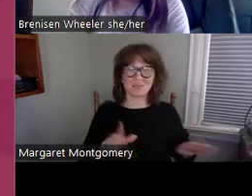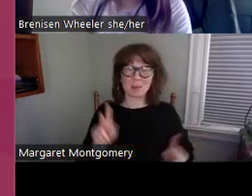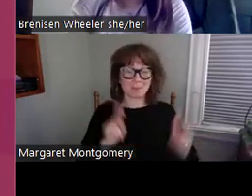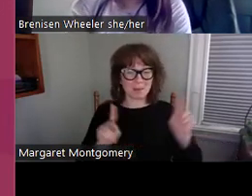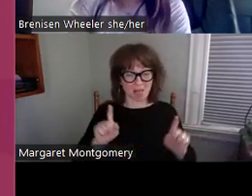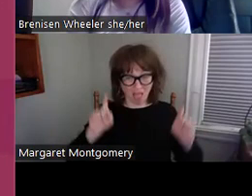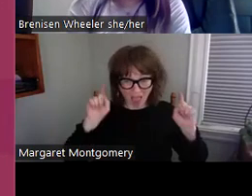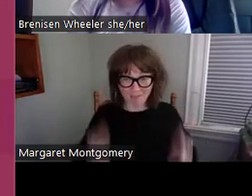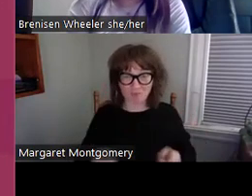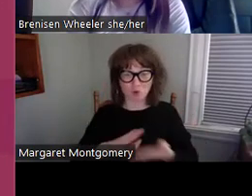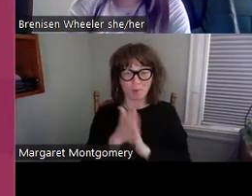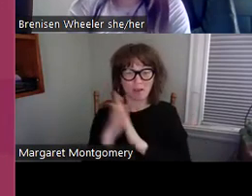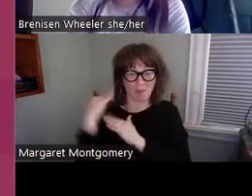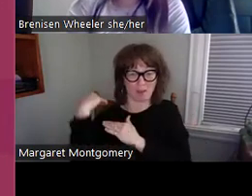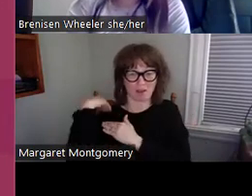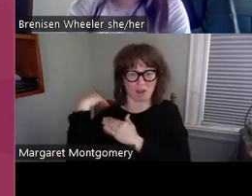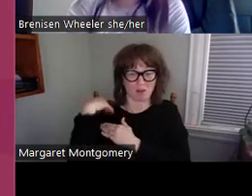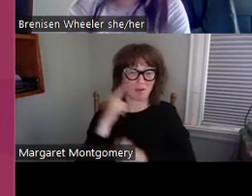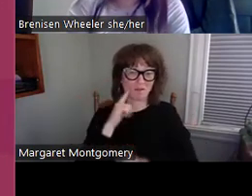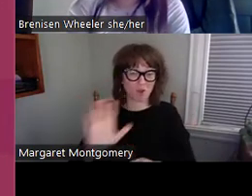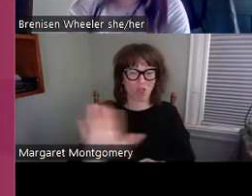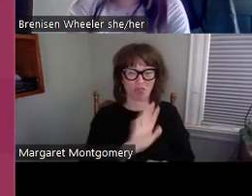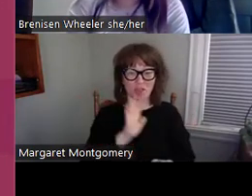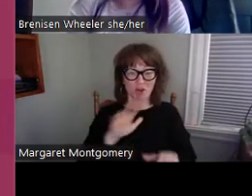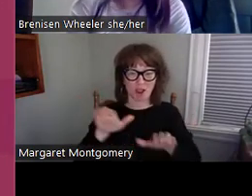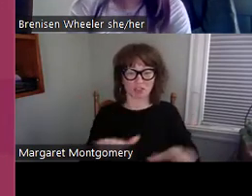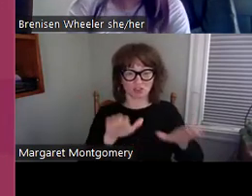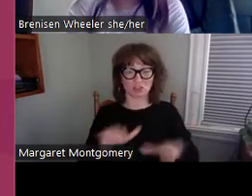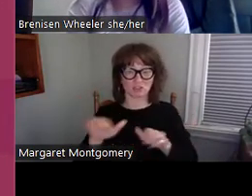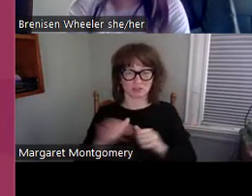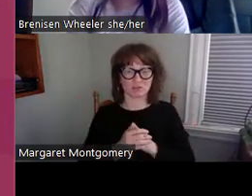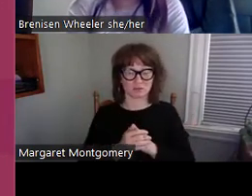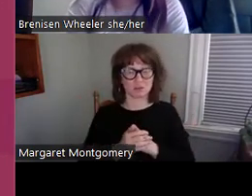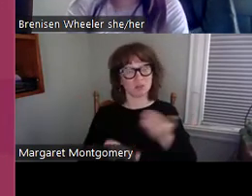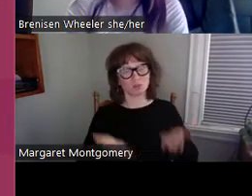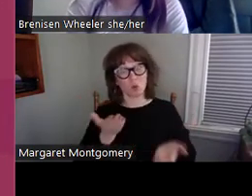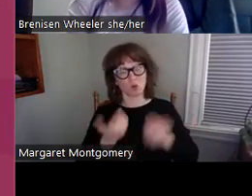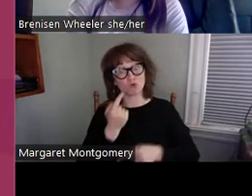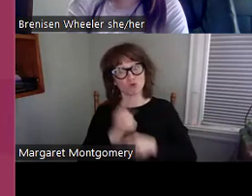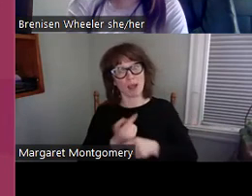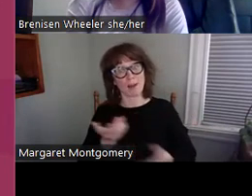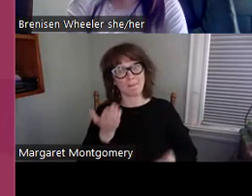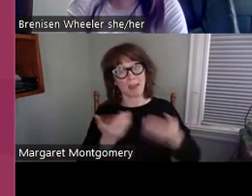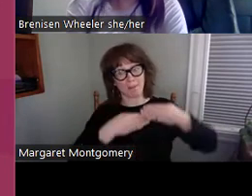for their actions right? 13:06:51 And then there might be things related to why they're dealing with they're doing. 13:06:54 But at the end of the day it is a